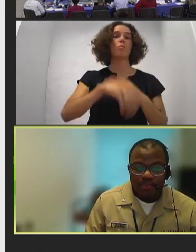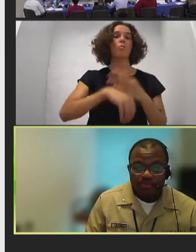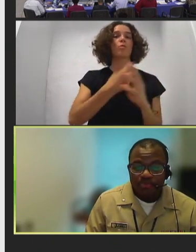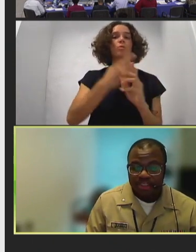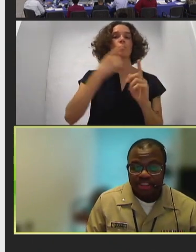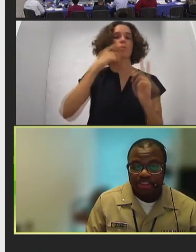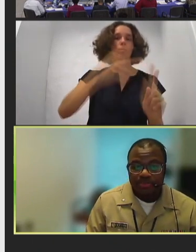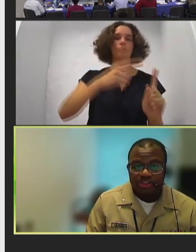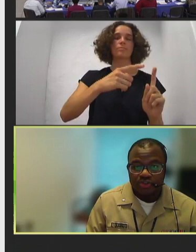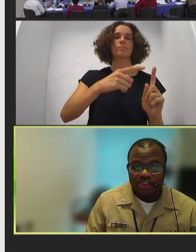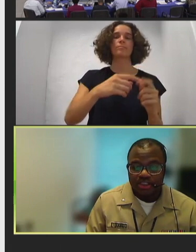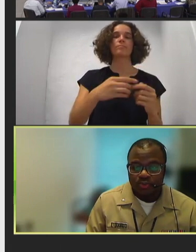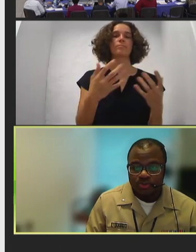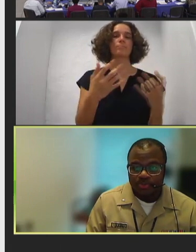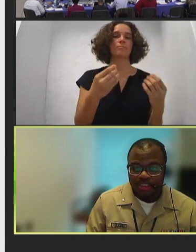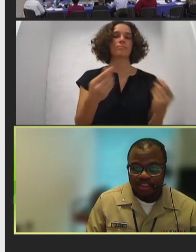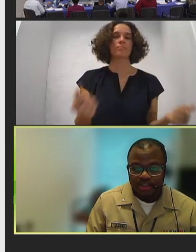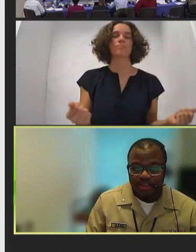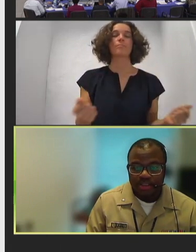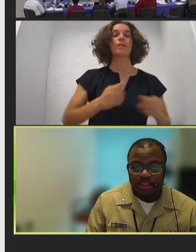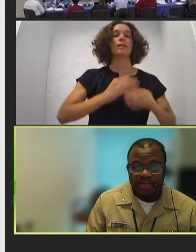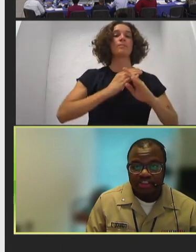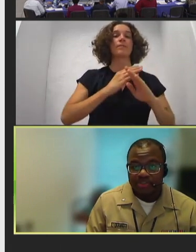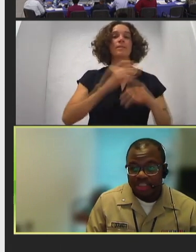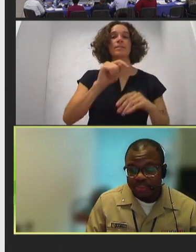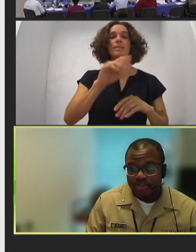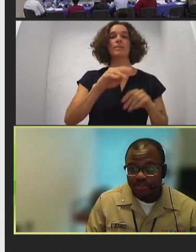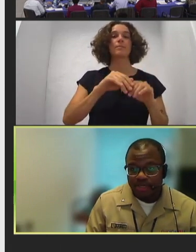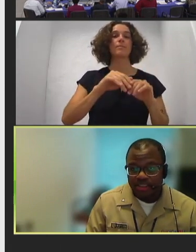and preventing TB-associated morbidity could have a substantial impact,